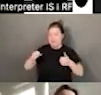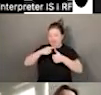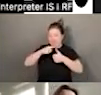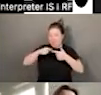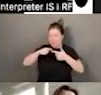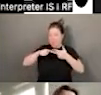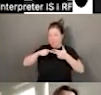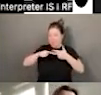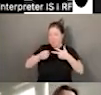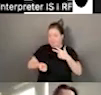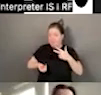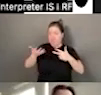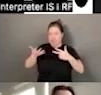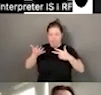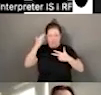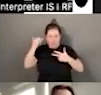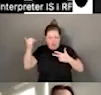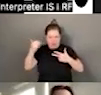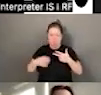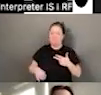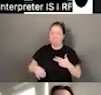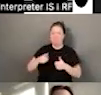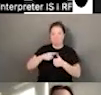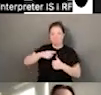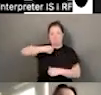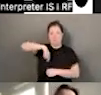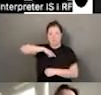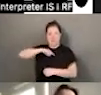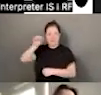So often we have an idea, we find something, we stumble over something,